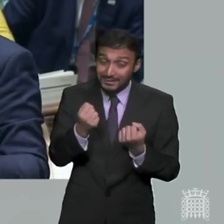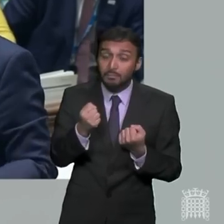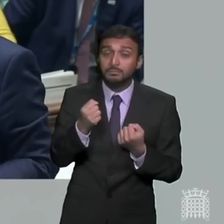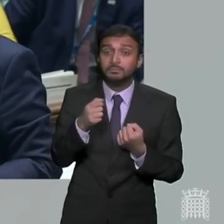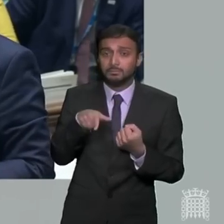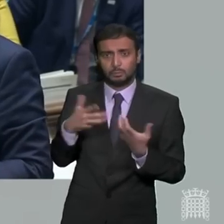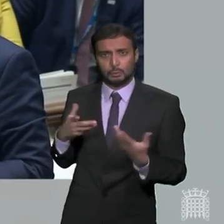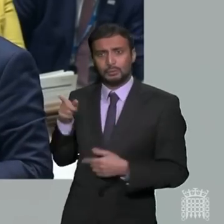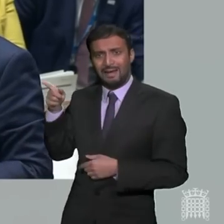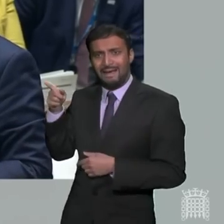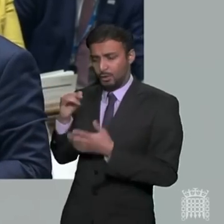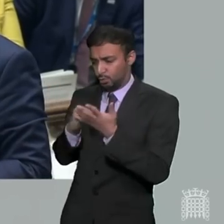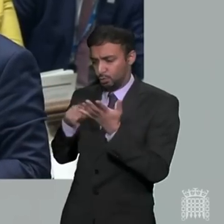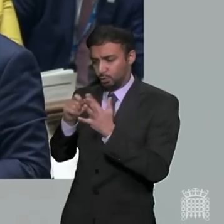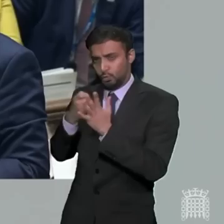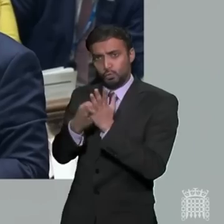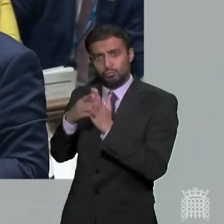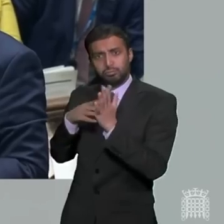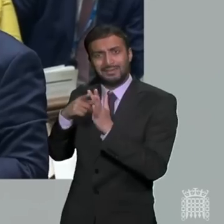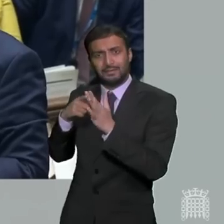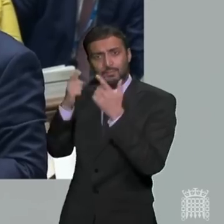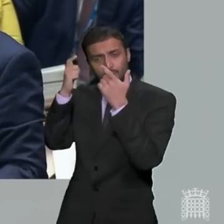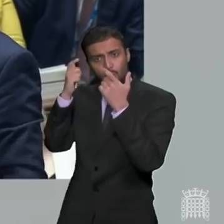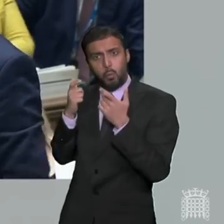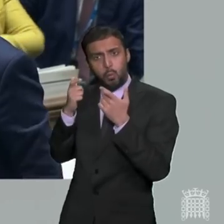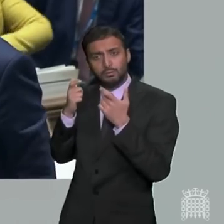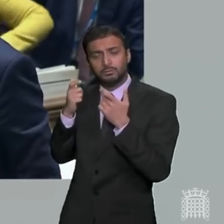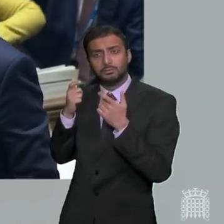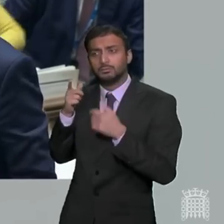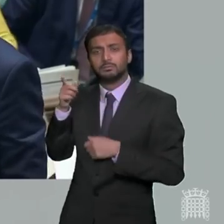clearly exposes the myth that the UK is a voluntary Union and is upheld by consent?